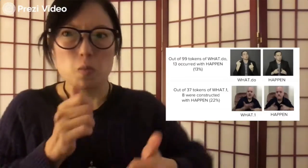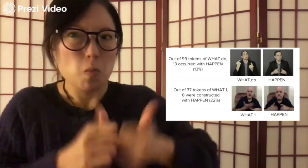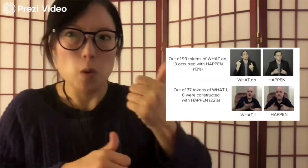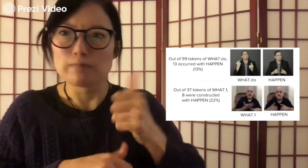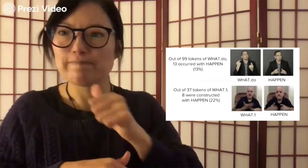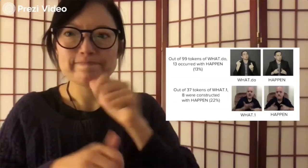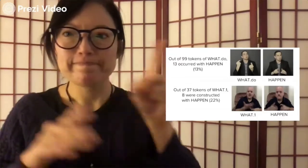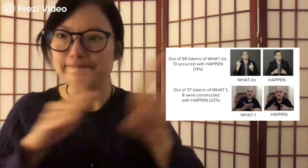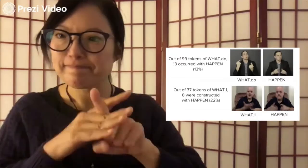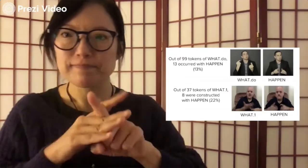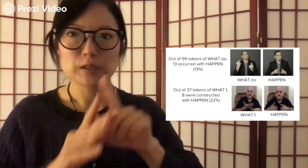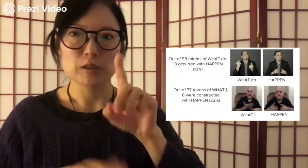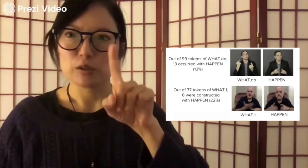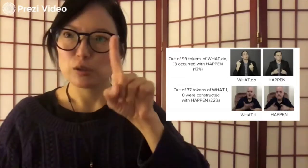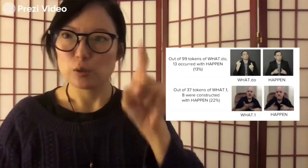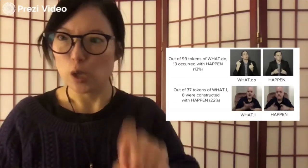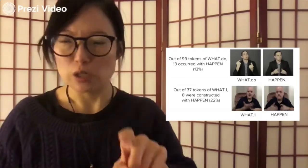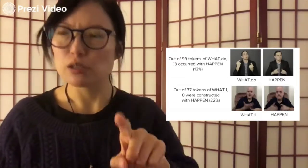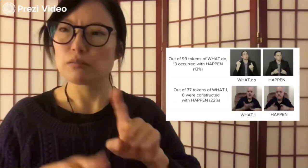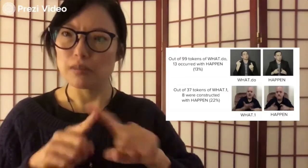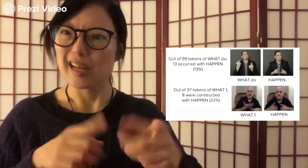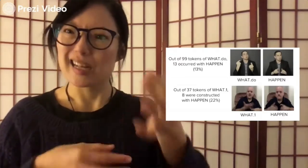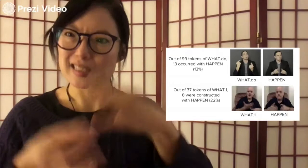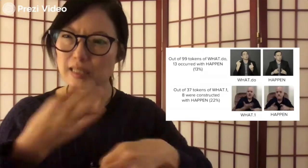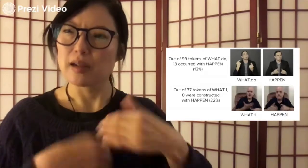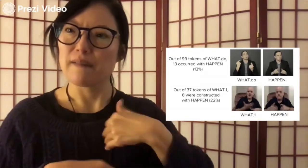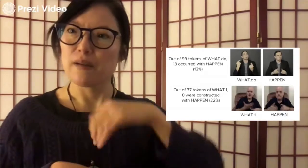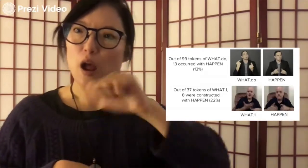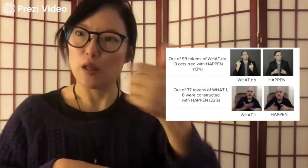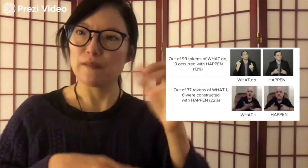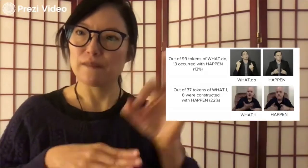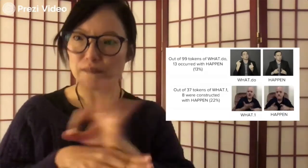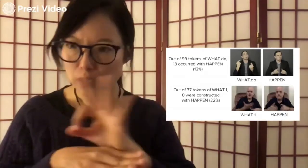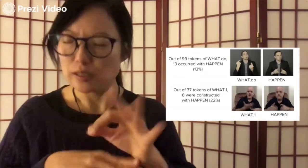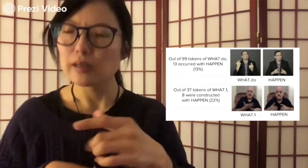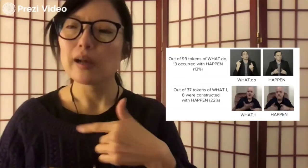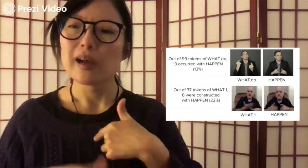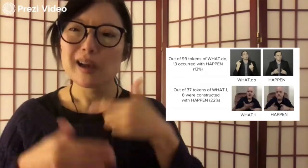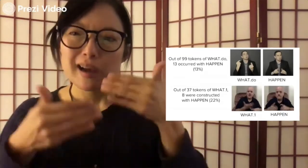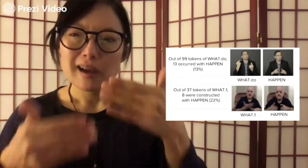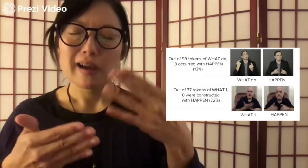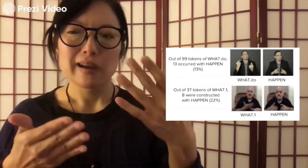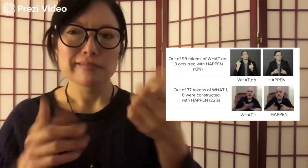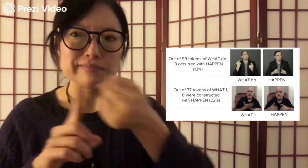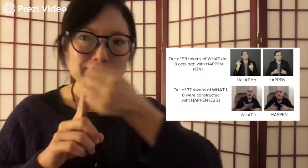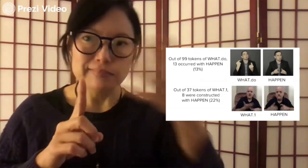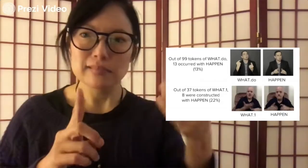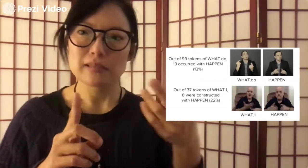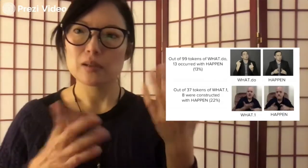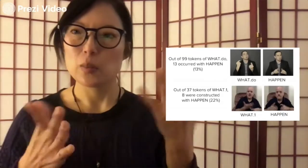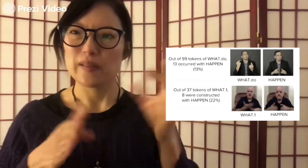the same thing is true for WHAT.1 HAPPEN. Most did not occur as a question but as another function. So let's go